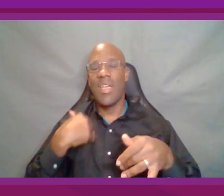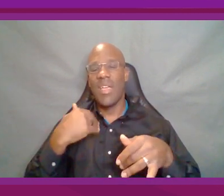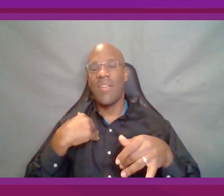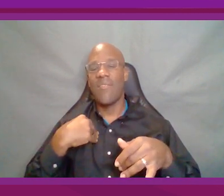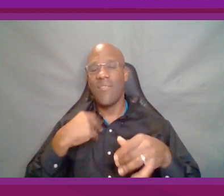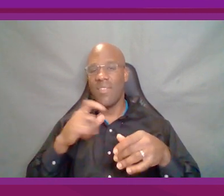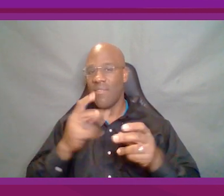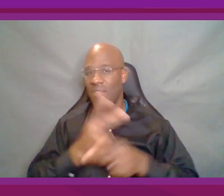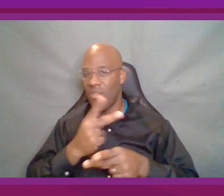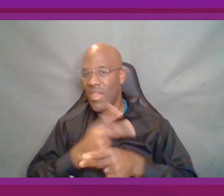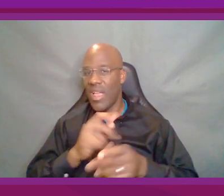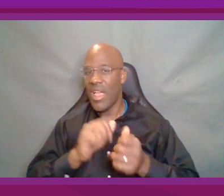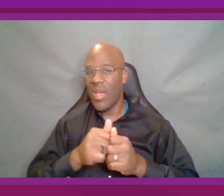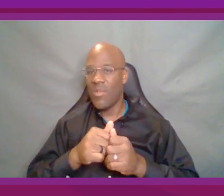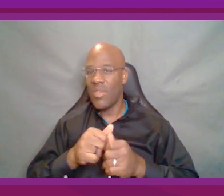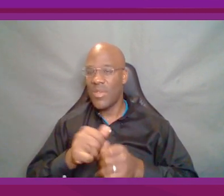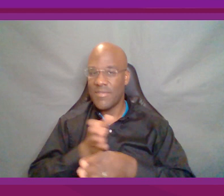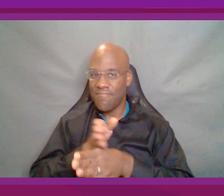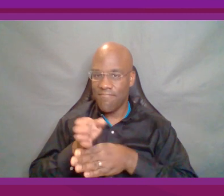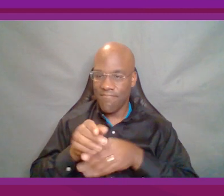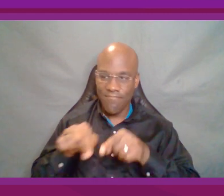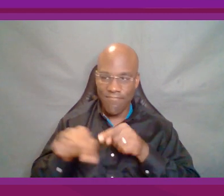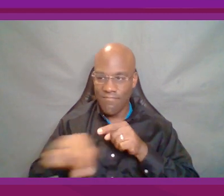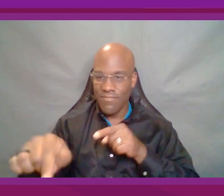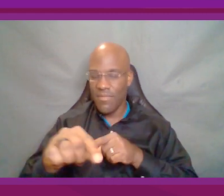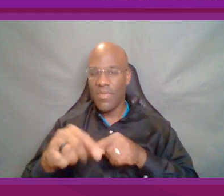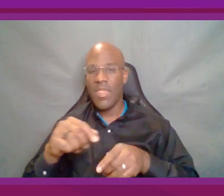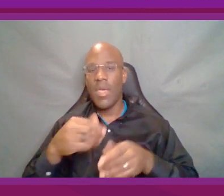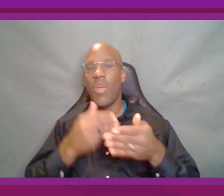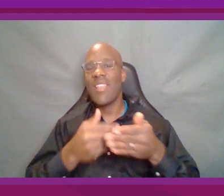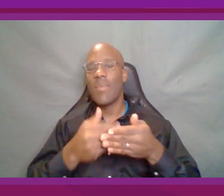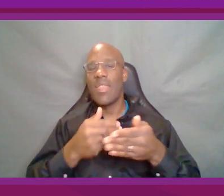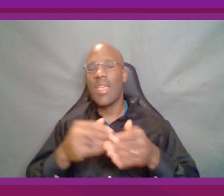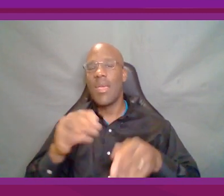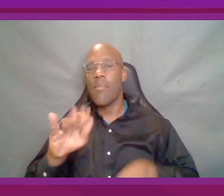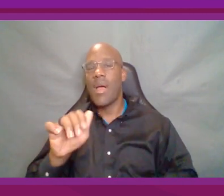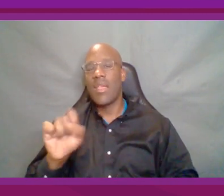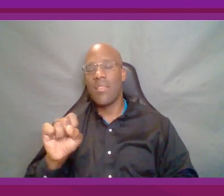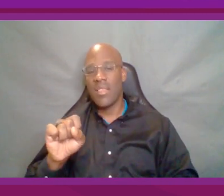have to figure out how to navigate this proximity bias so it doesn't hinder me from my